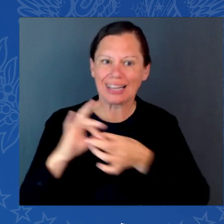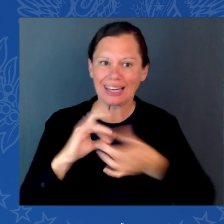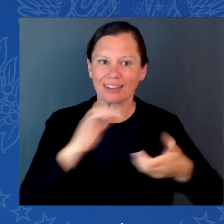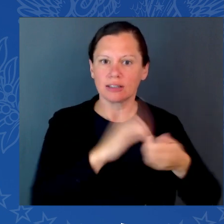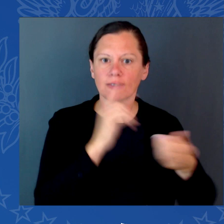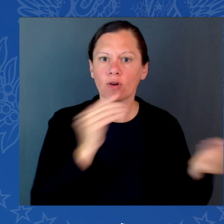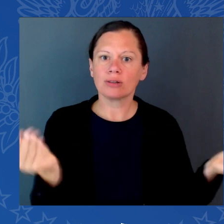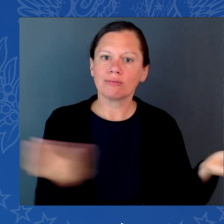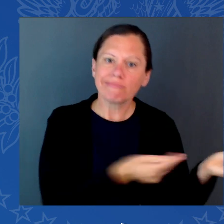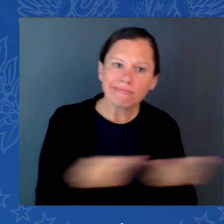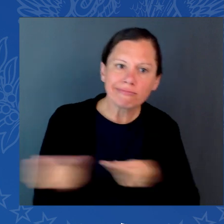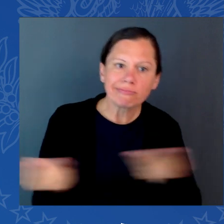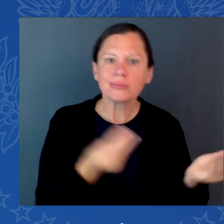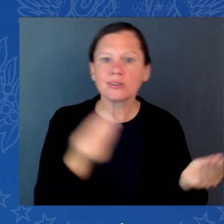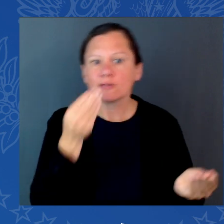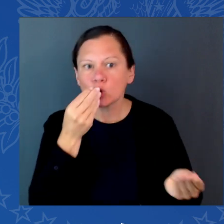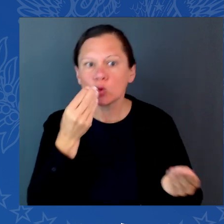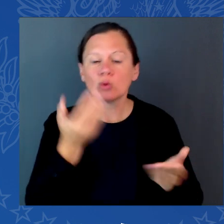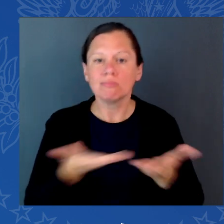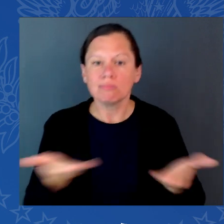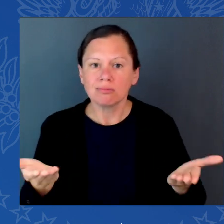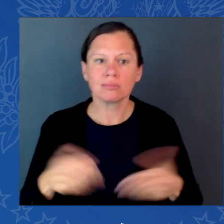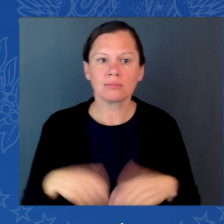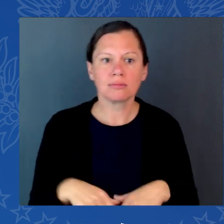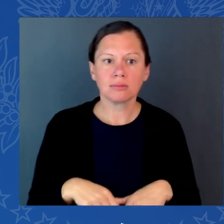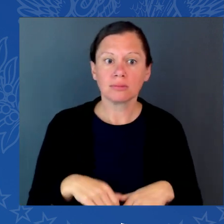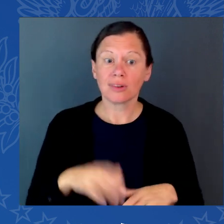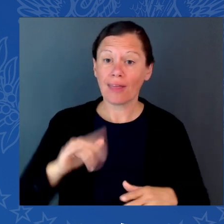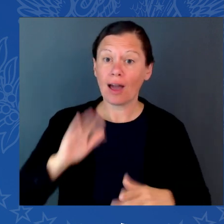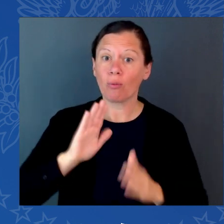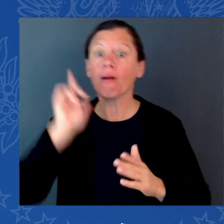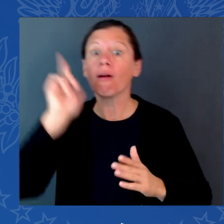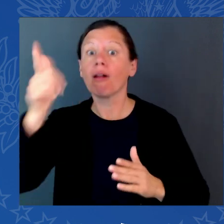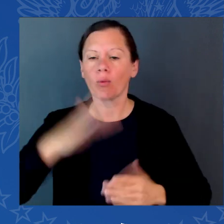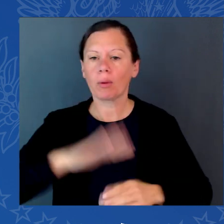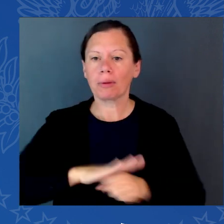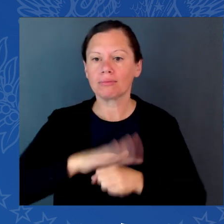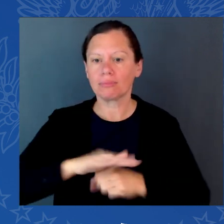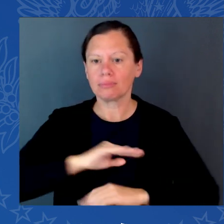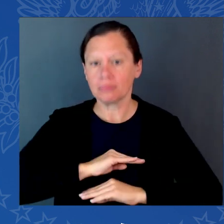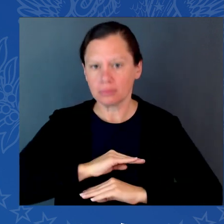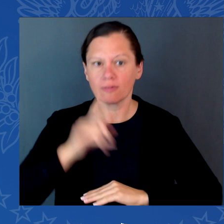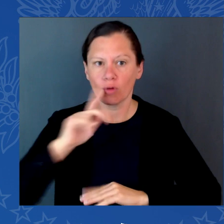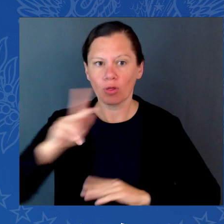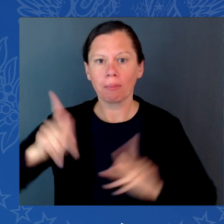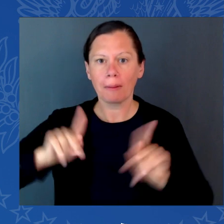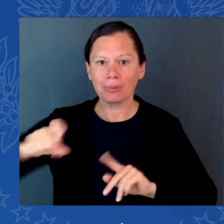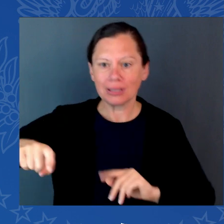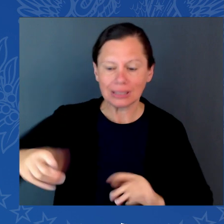This is a game-changing regional investment. And the -- both of these are huge steps forward,